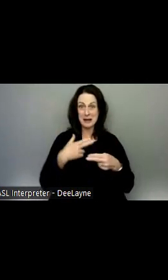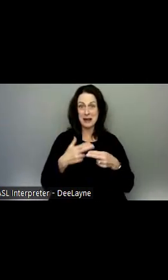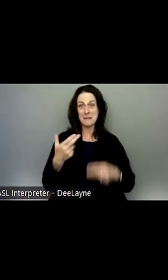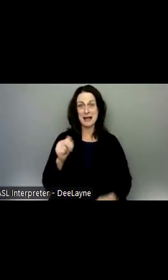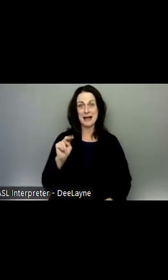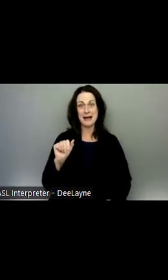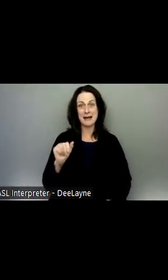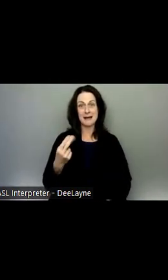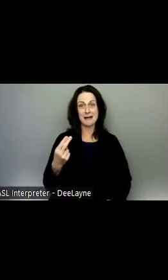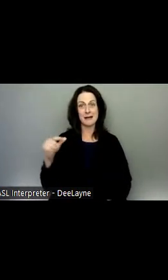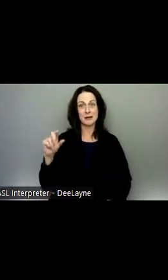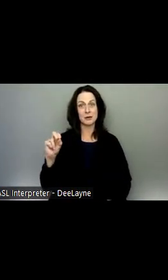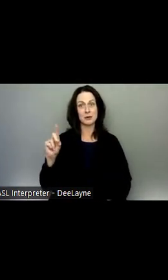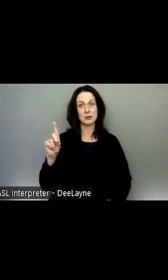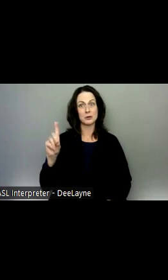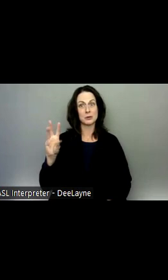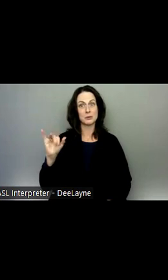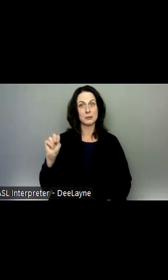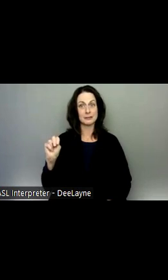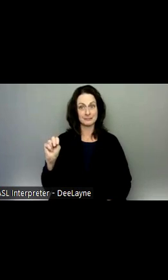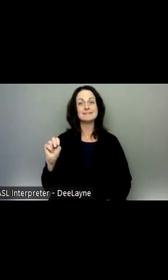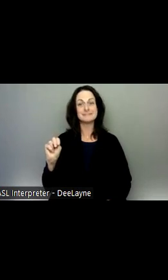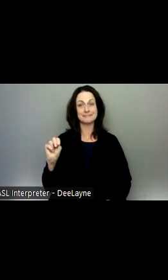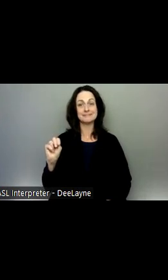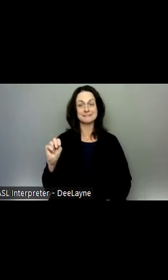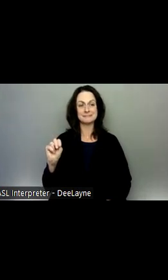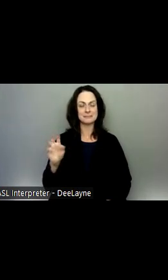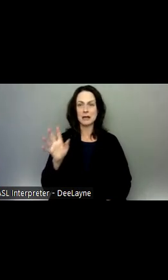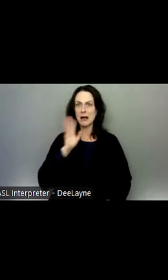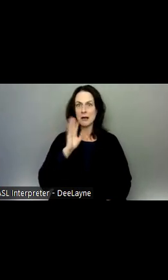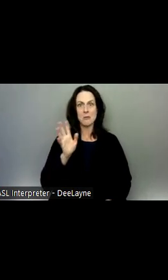and I am going to take us through this webinar.